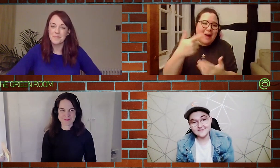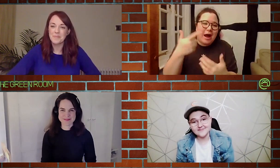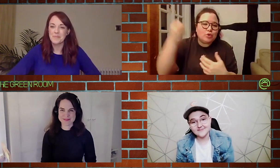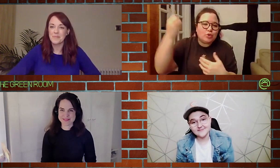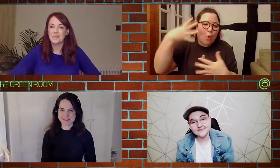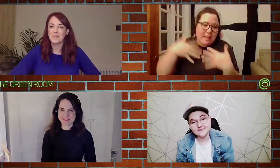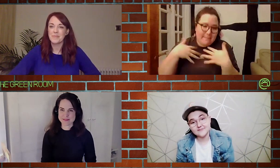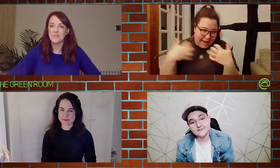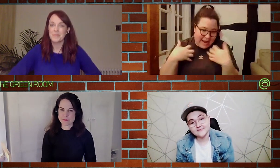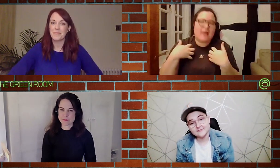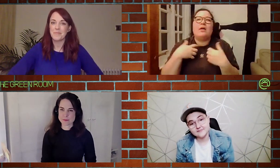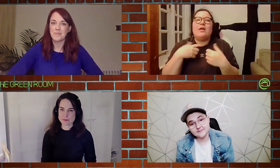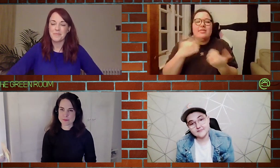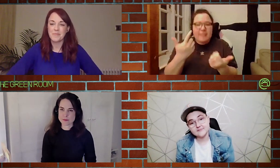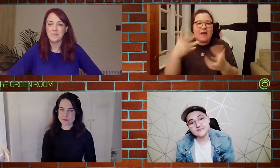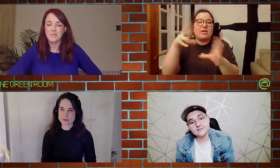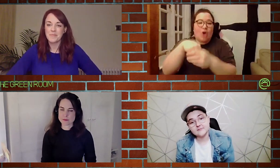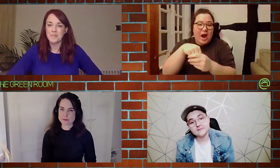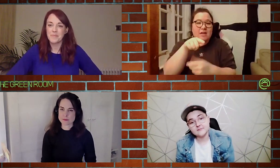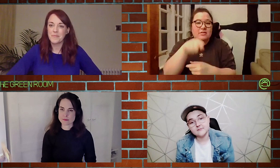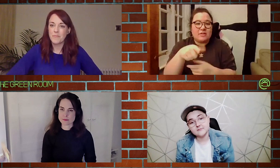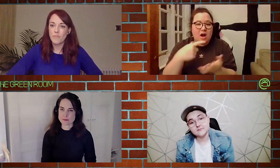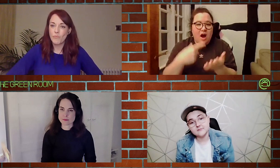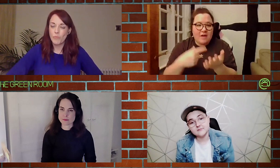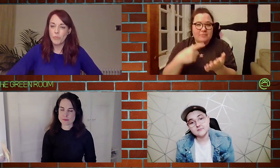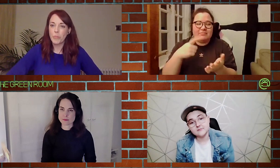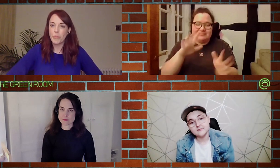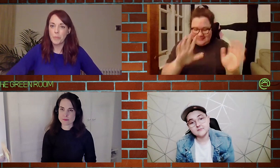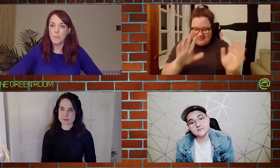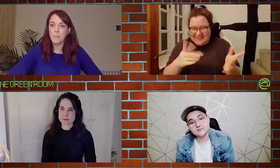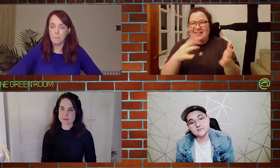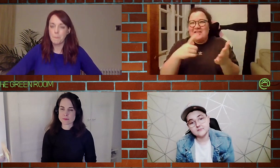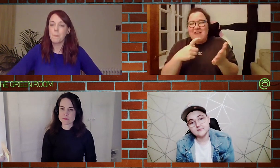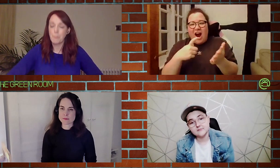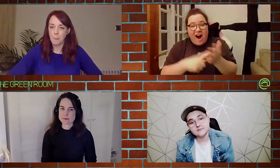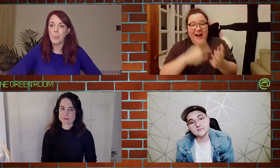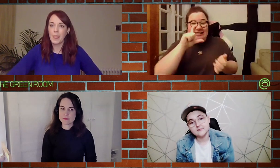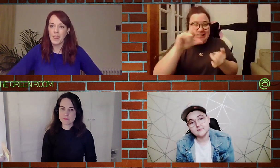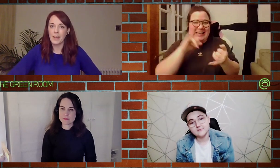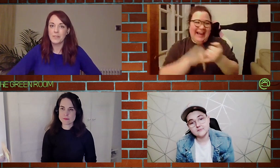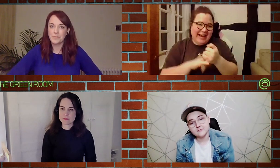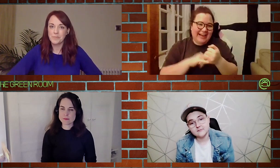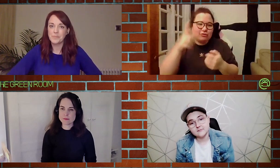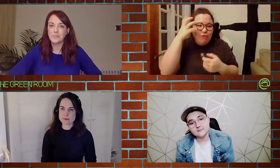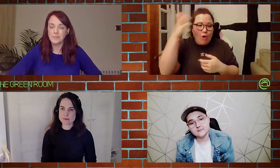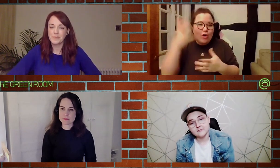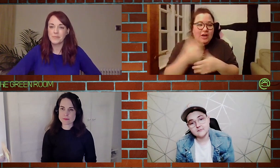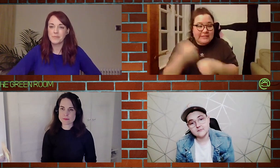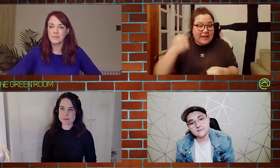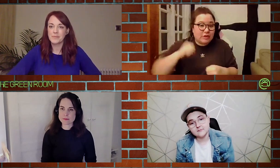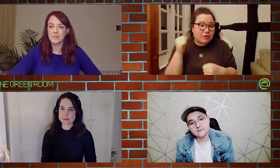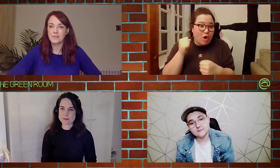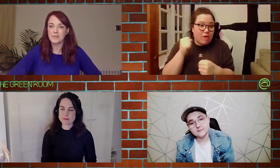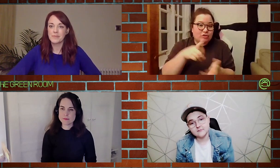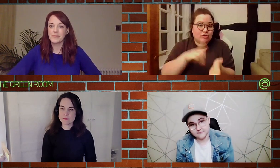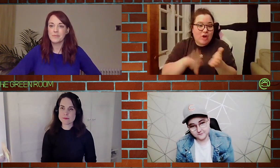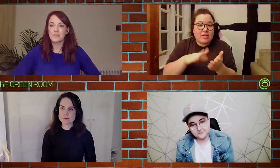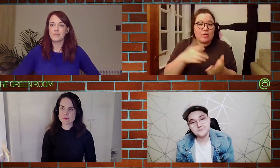So then Solar Bear established a youth theater so that's how I got into that. Then